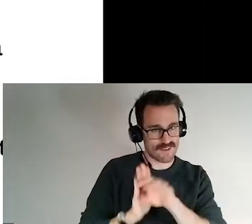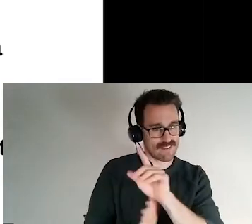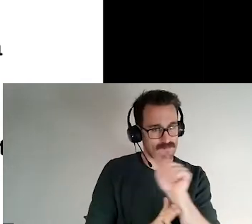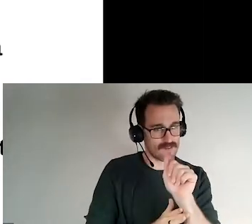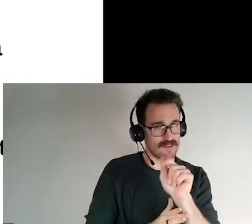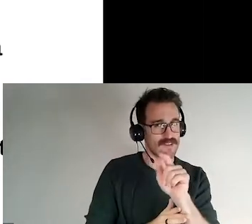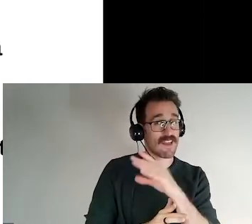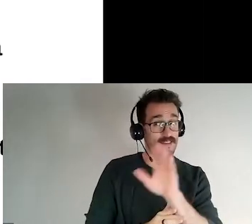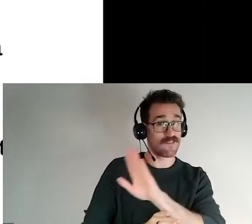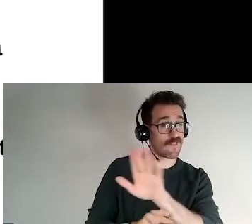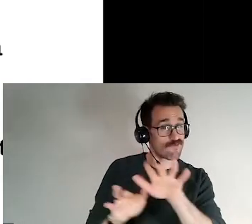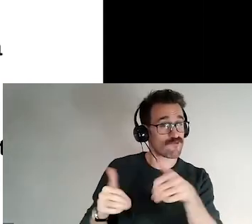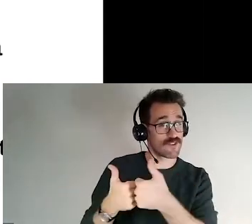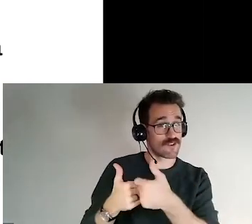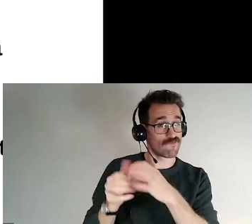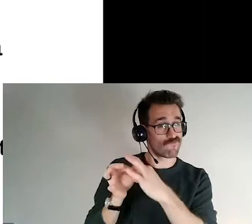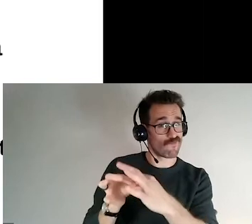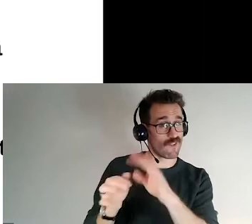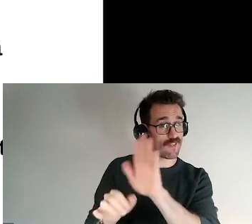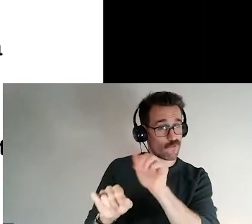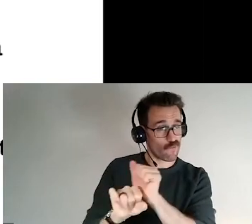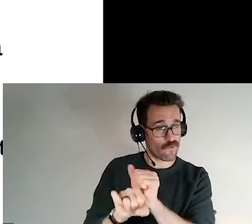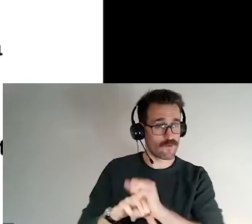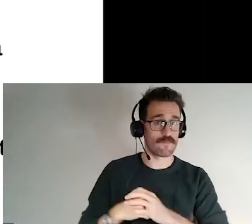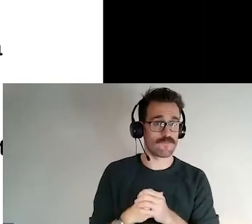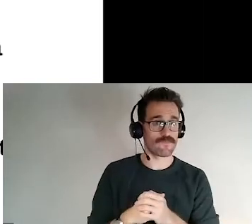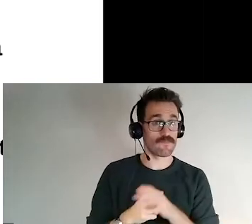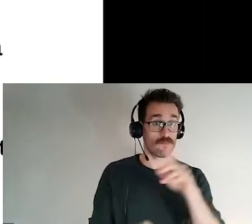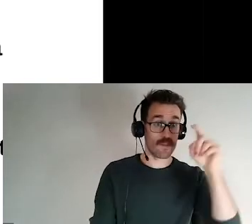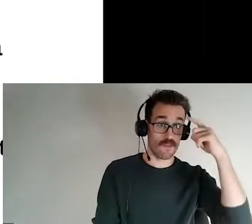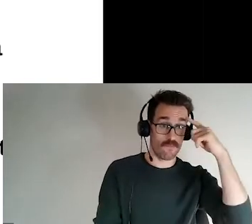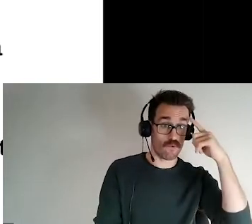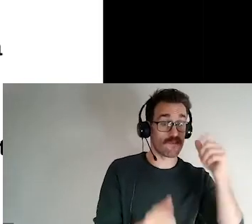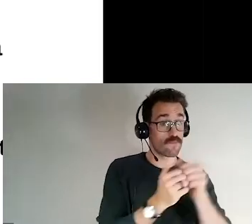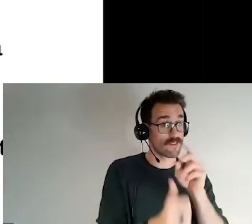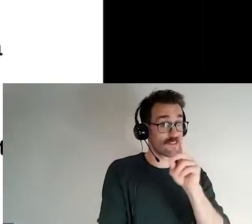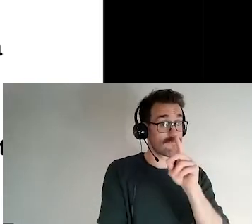related to work and what employees with episodic disabilities are dealing with on a day-to-day.